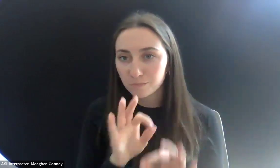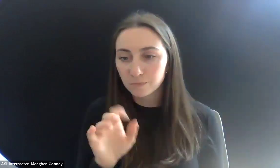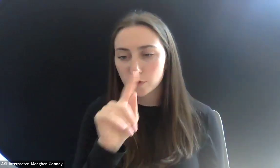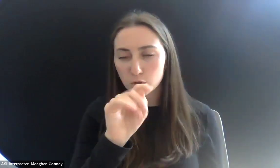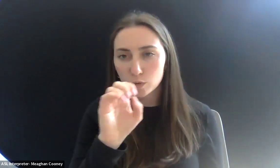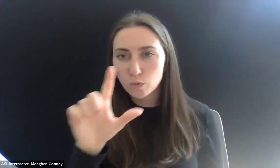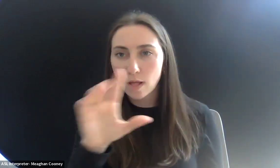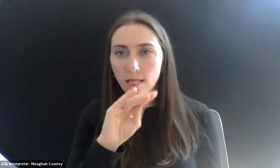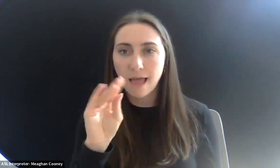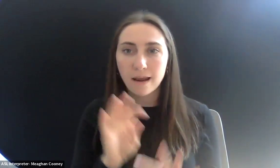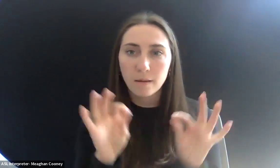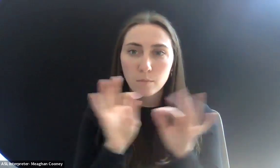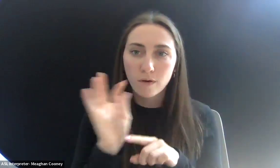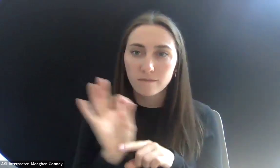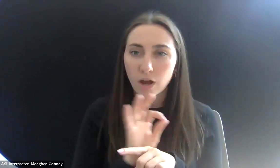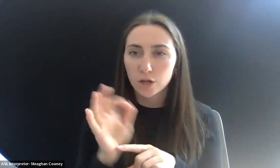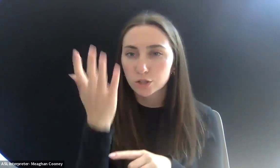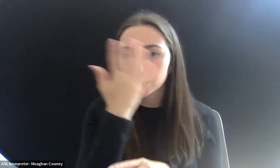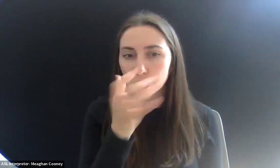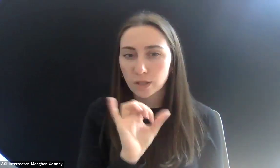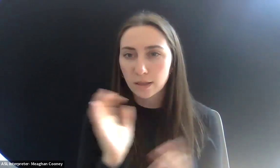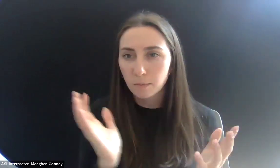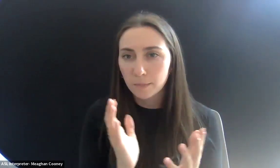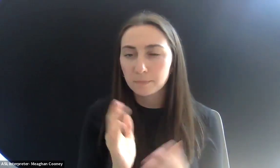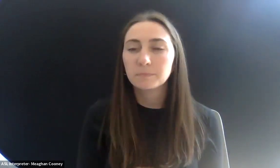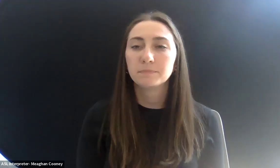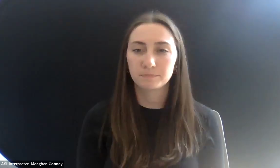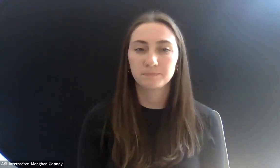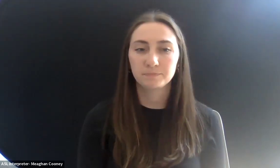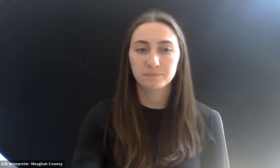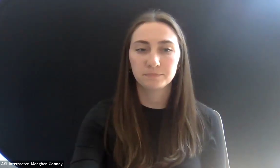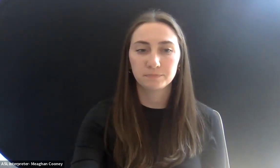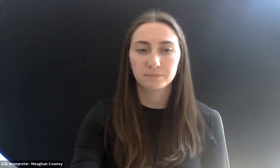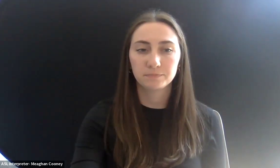functionalities are. So I'll turn it over to Caitlin. Great, thank you, Tori.